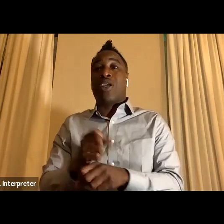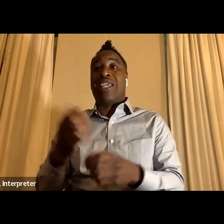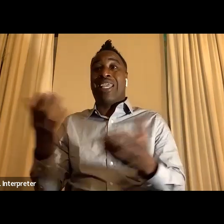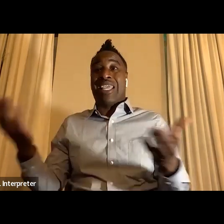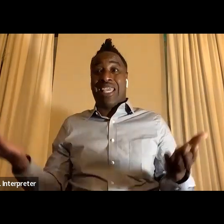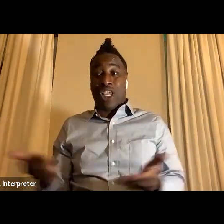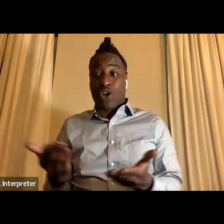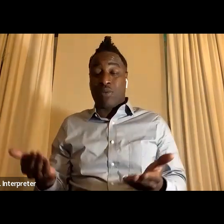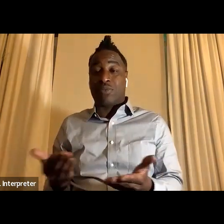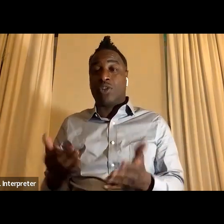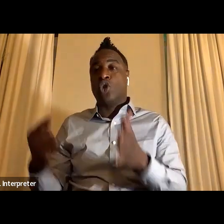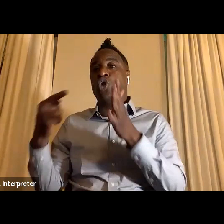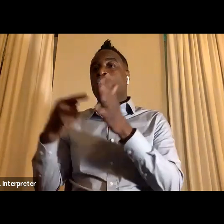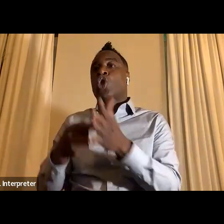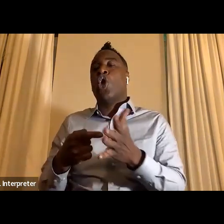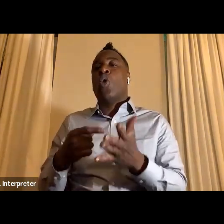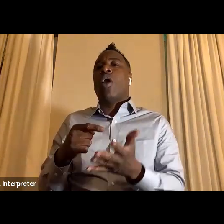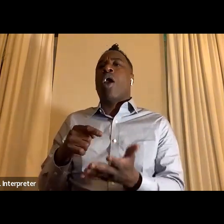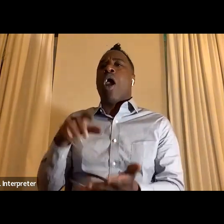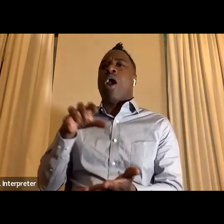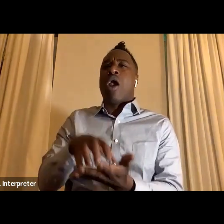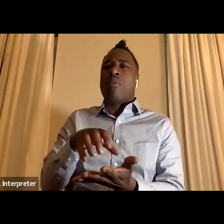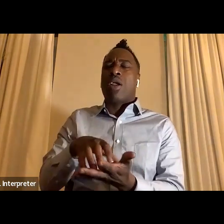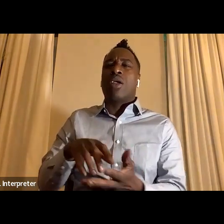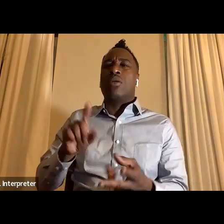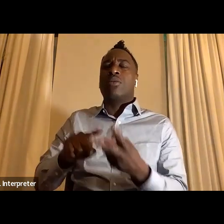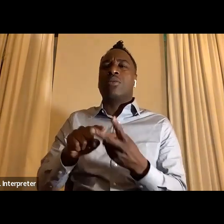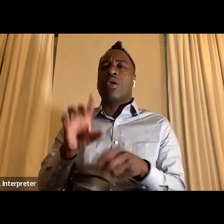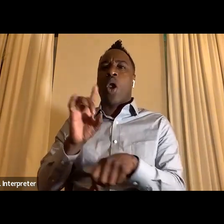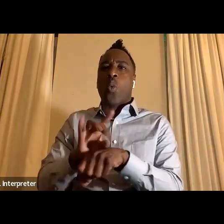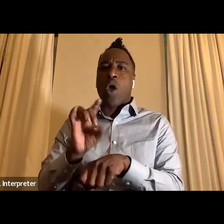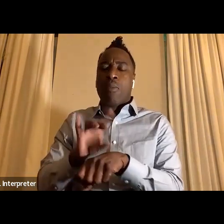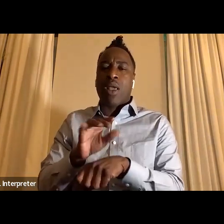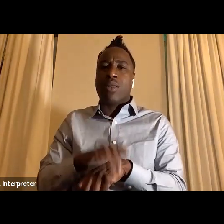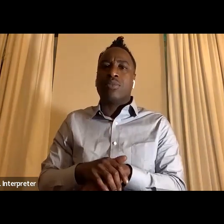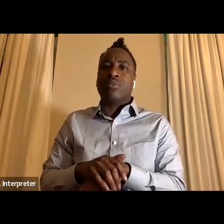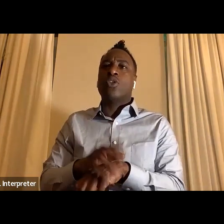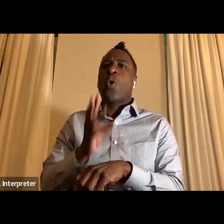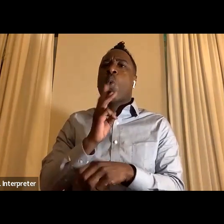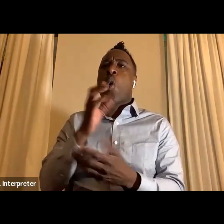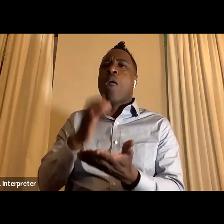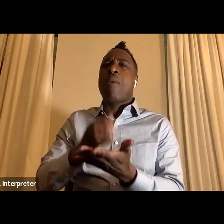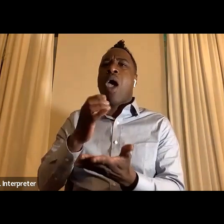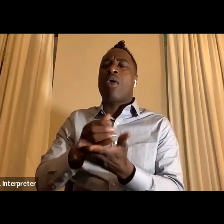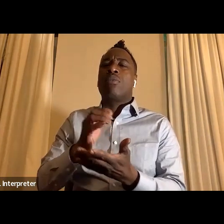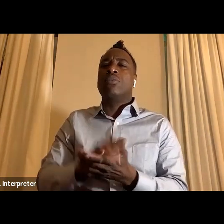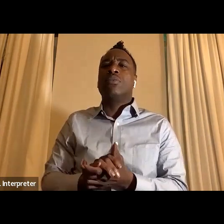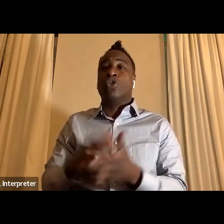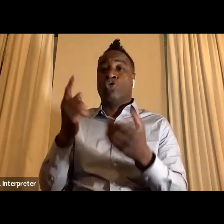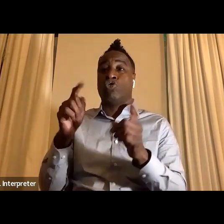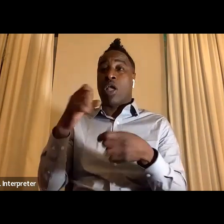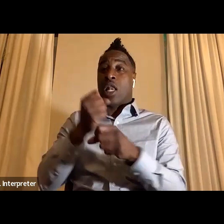display a cupcake, a water bottle in watermelon. And. A critique that he's trying to make with the works itself